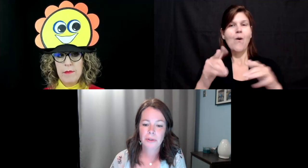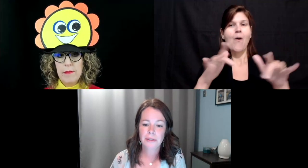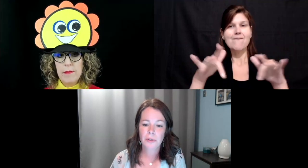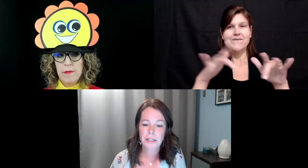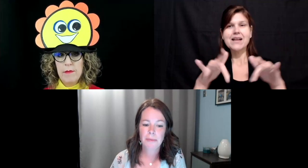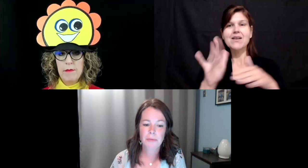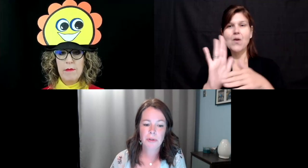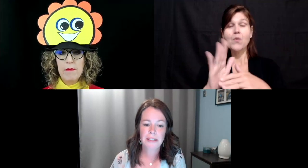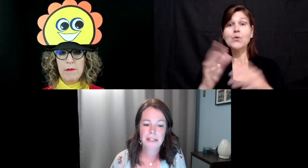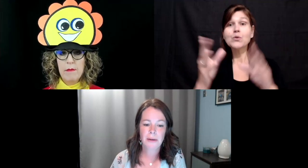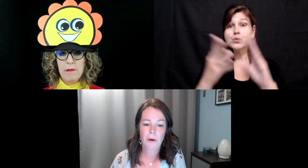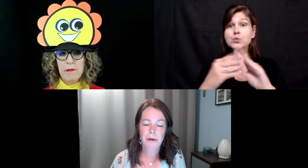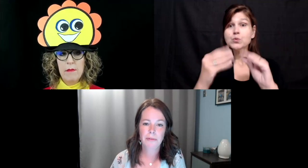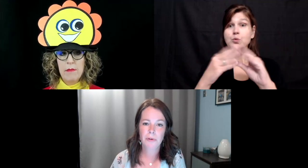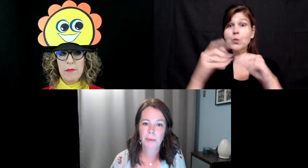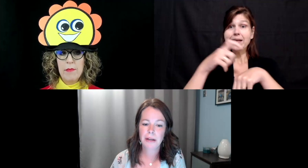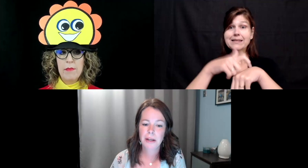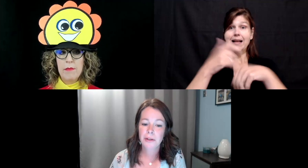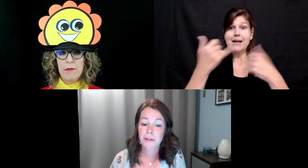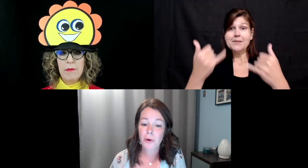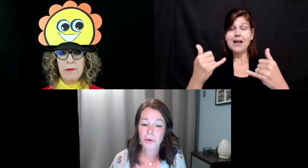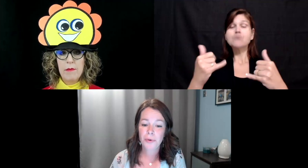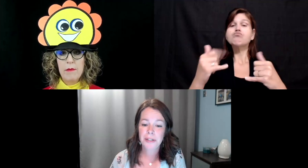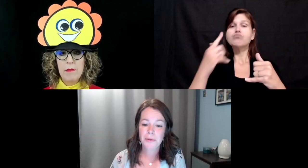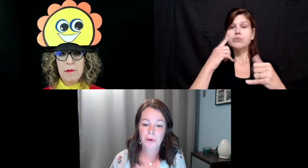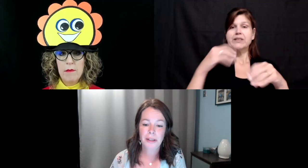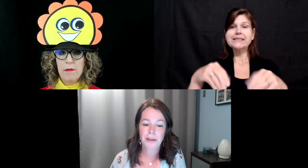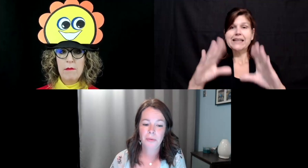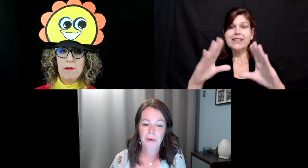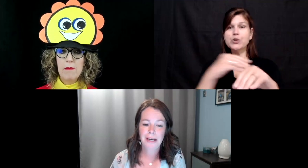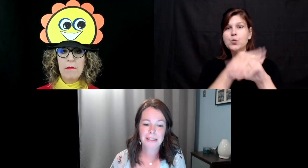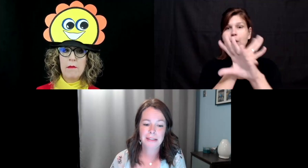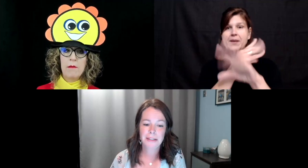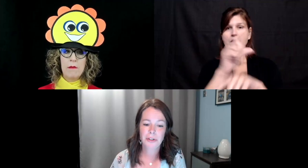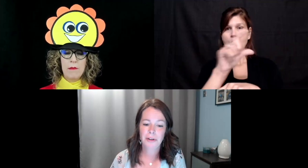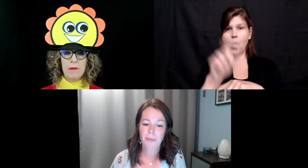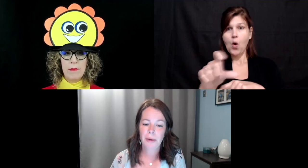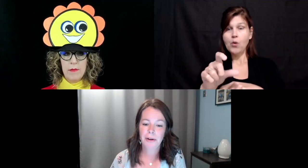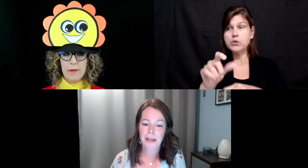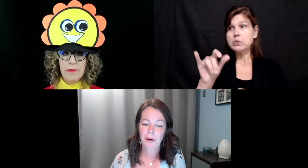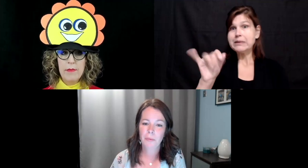that story time is presented in webinar format, so you don't need to worry that you might accidentally turn on your mic or camera.